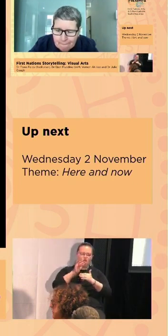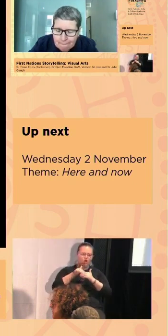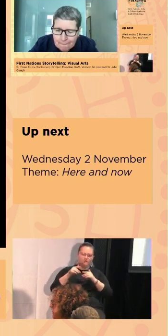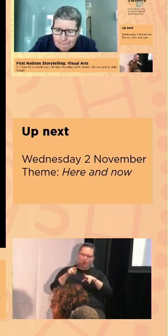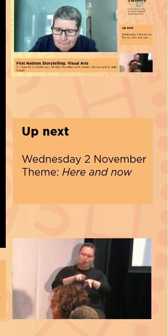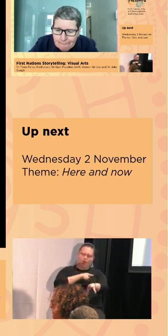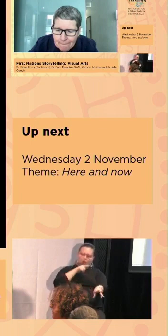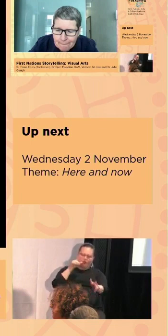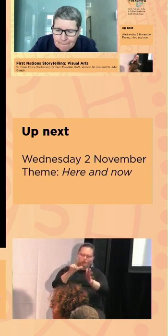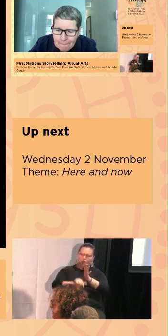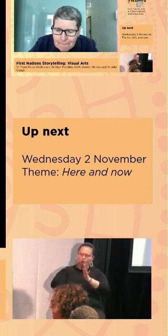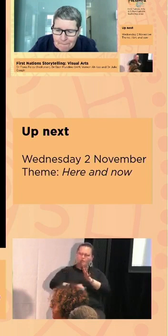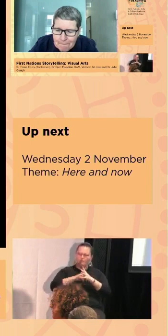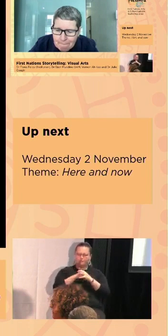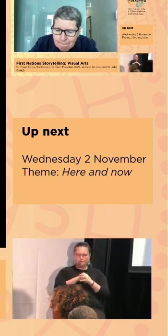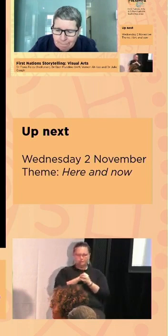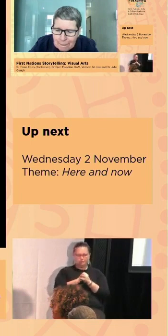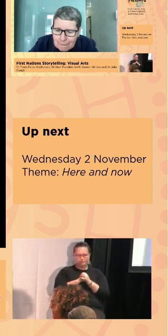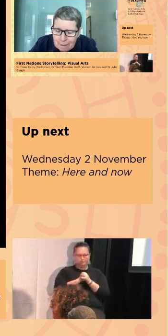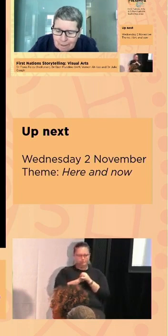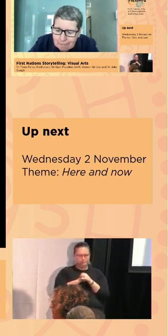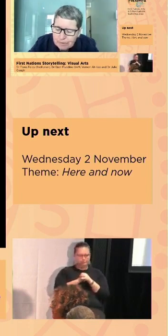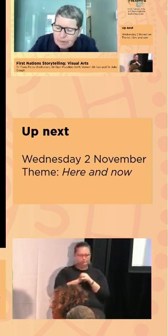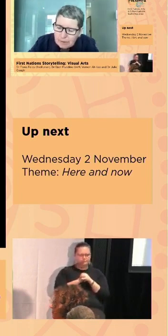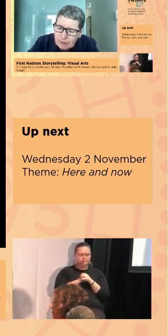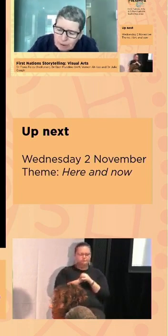someone who is recognized as a prominent artist and academic,